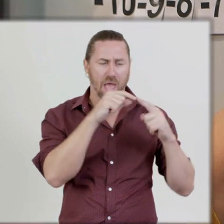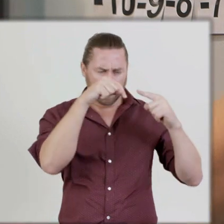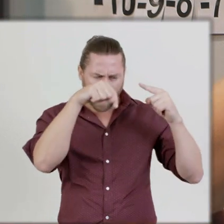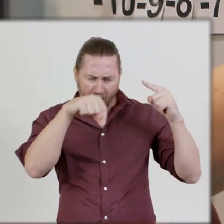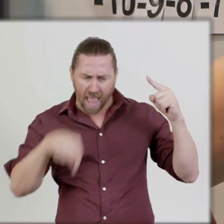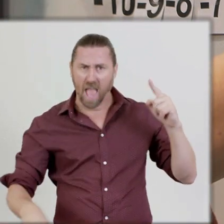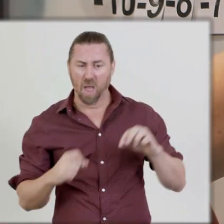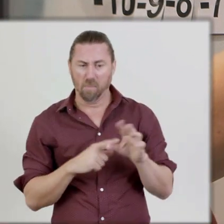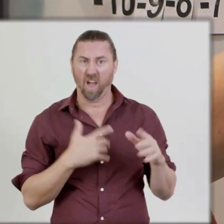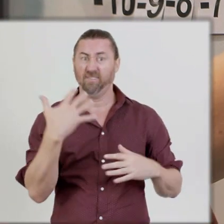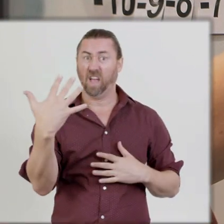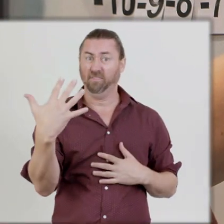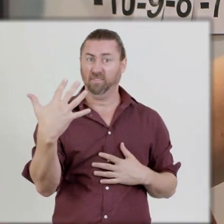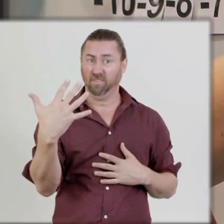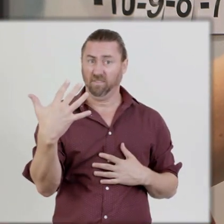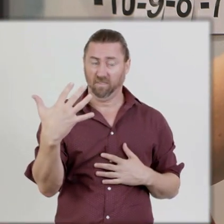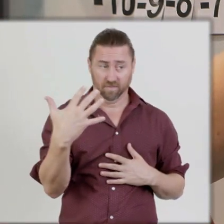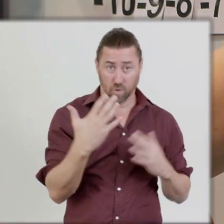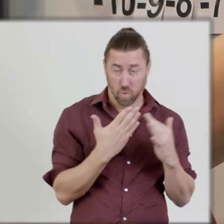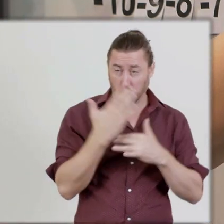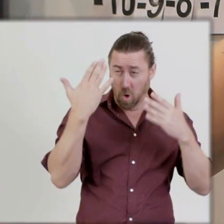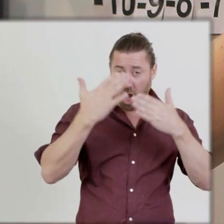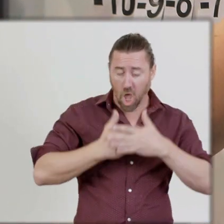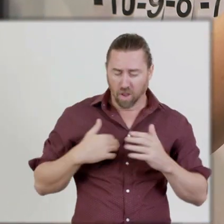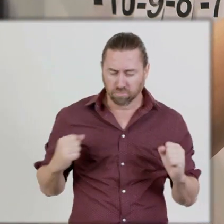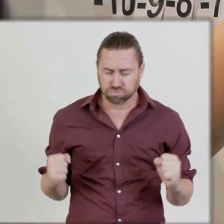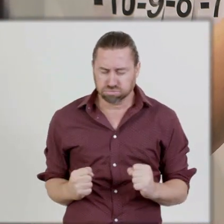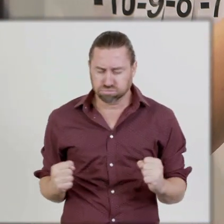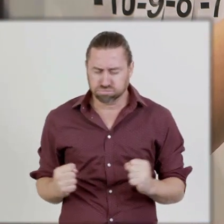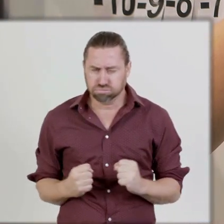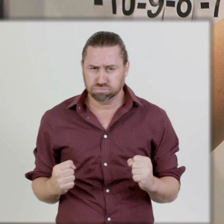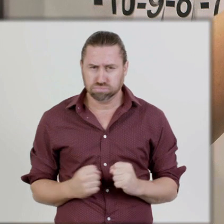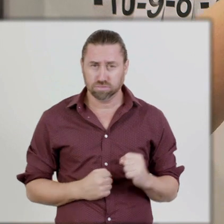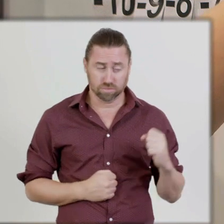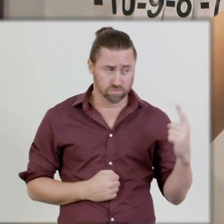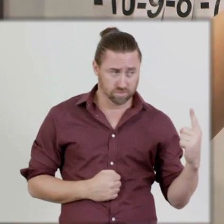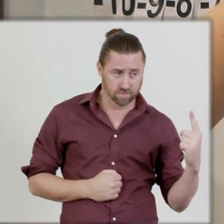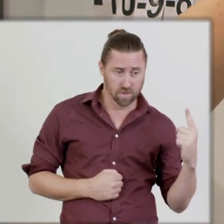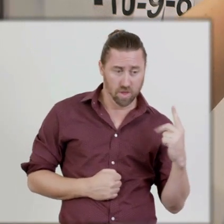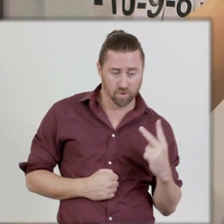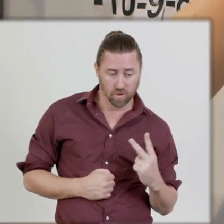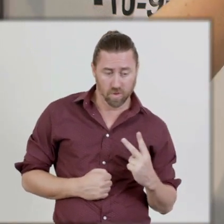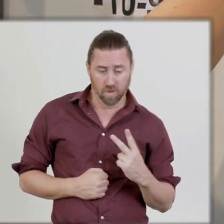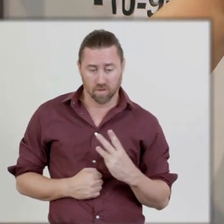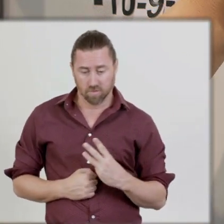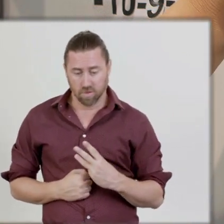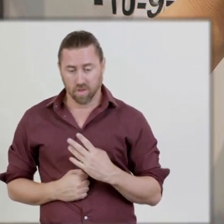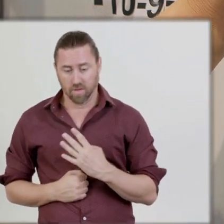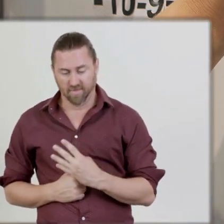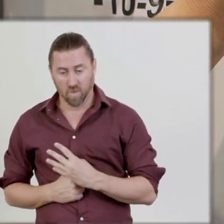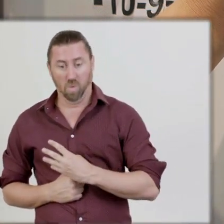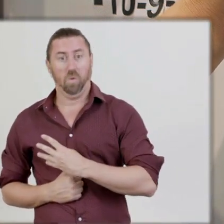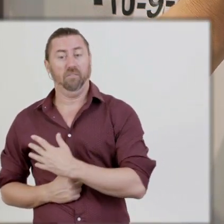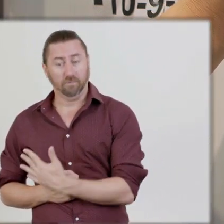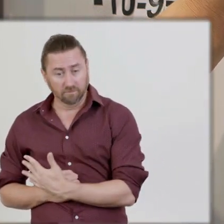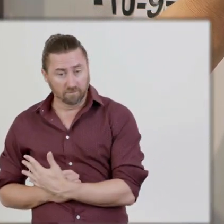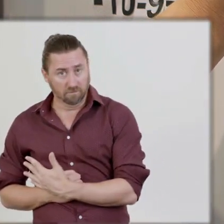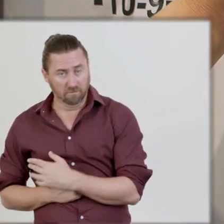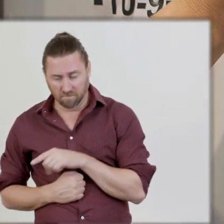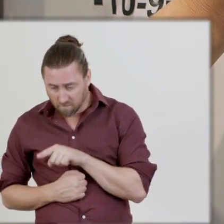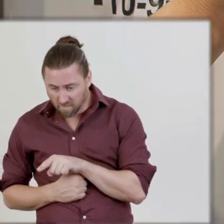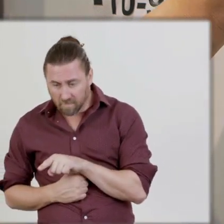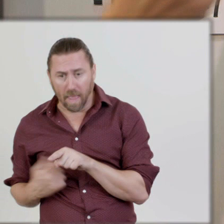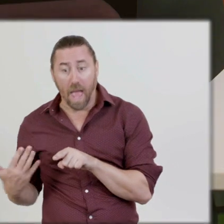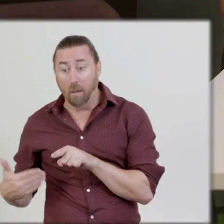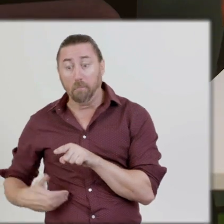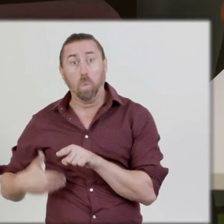The temperature fell five degrees overnight. Five.